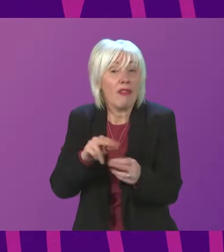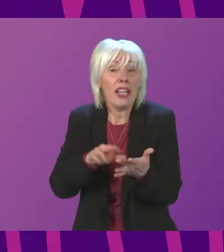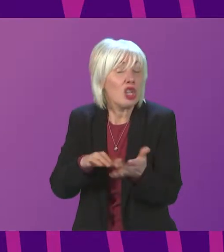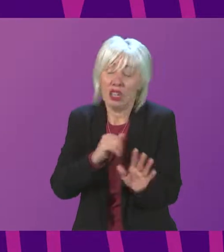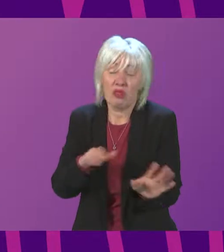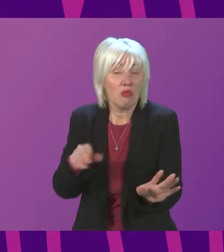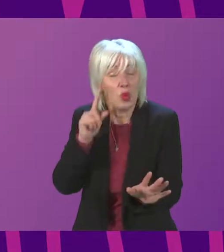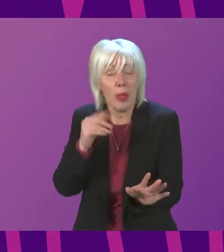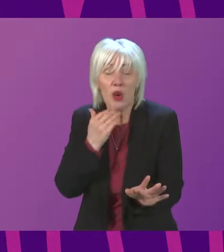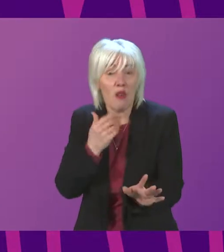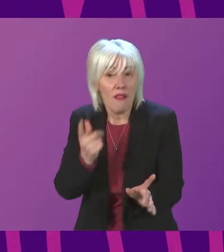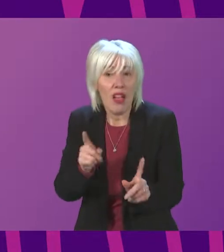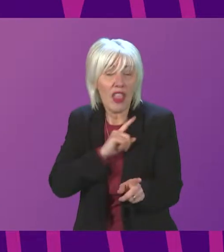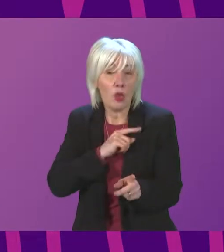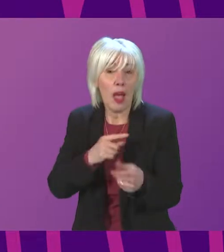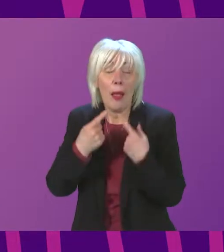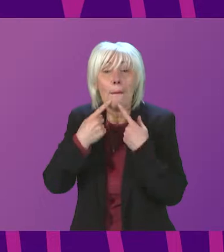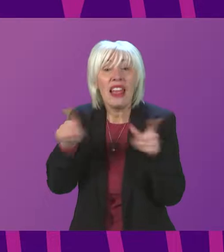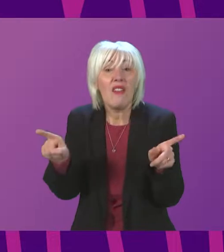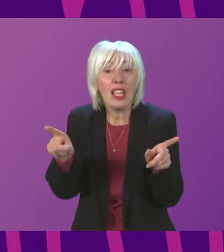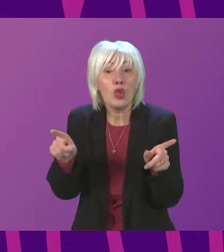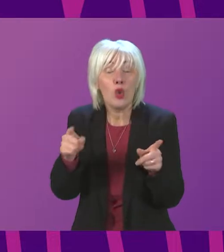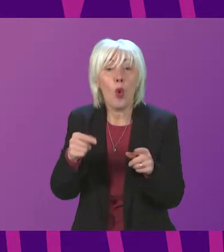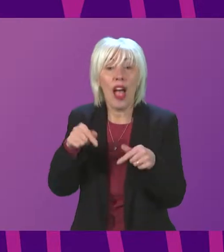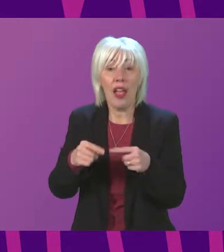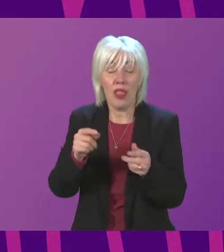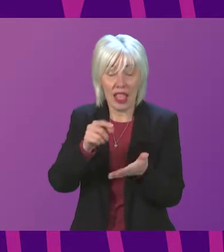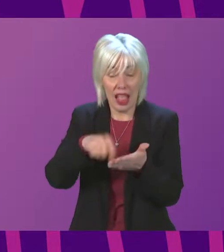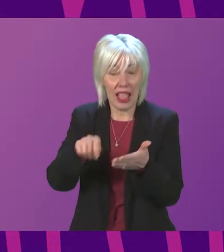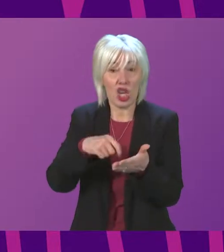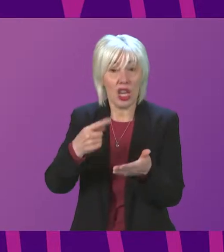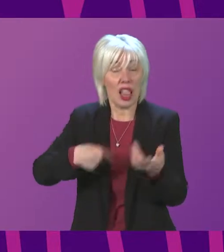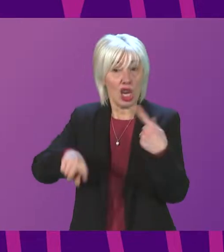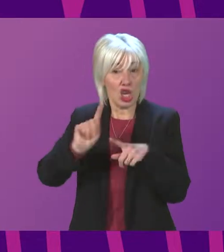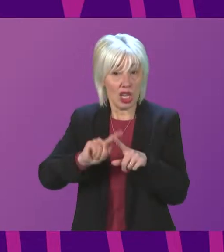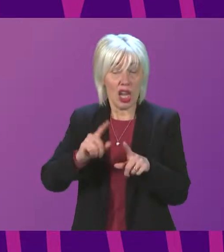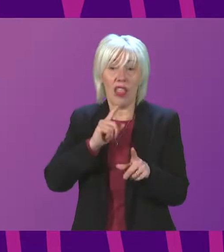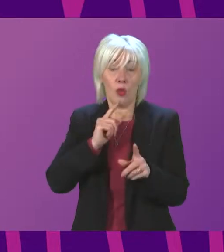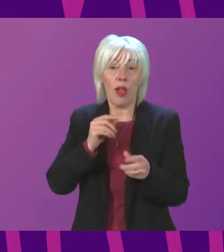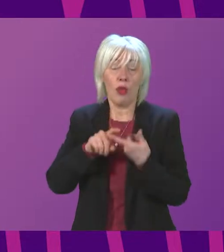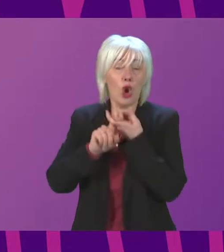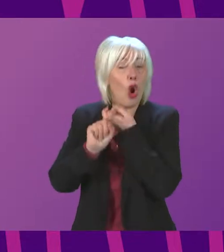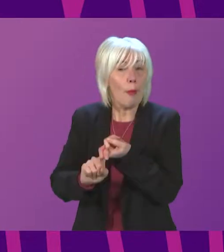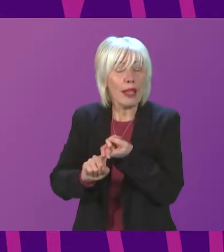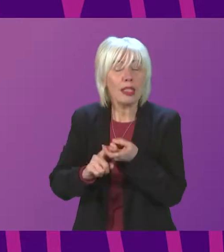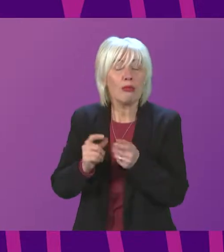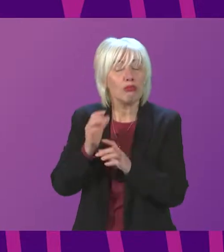National Party manifesto for the election last year committed to an additional 1,500